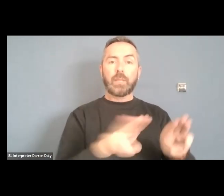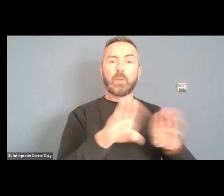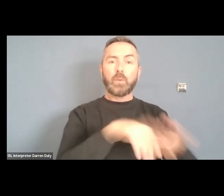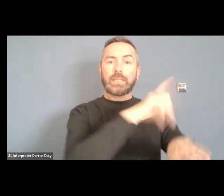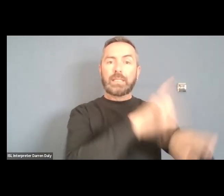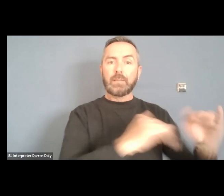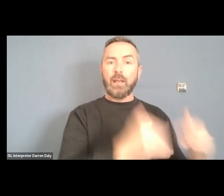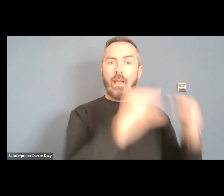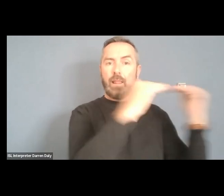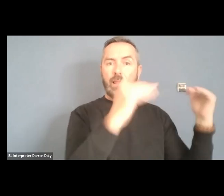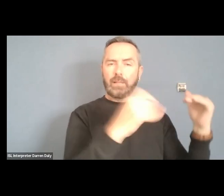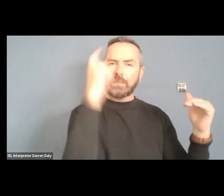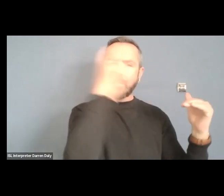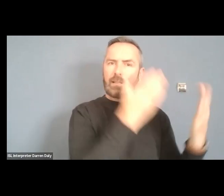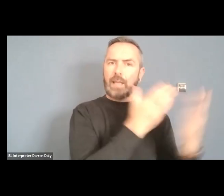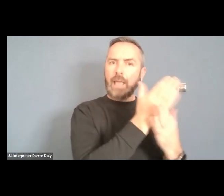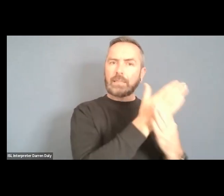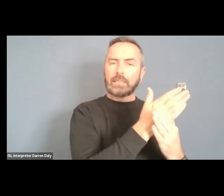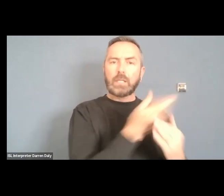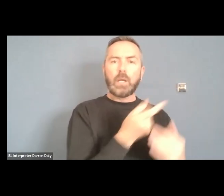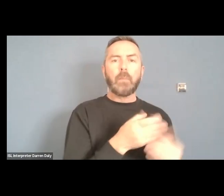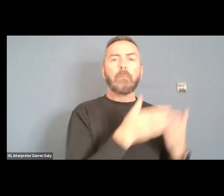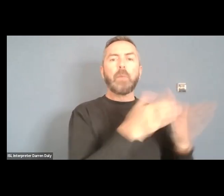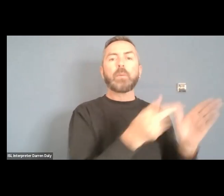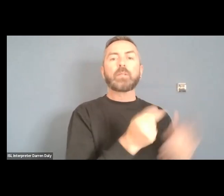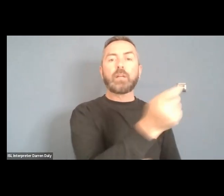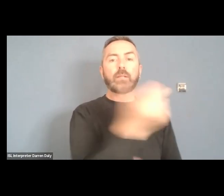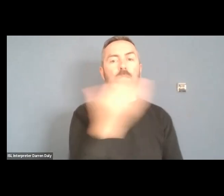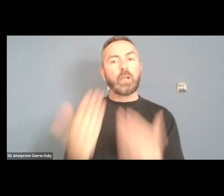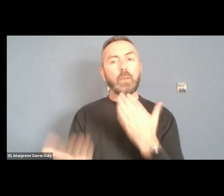public transport, compared to just 16% of those with no disability.